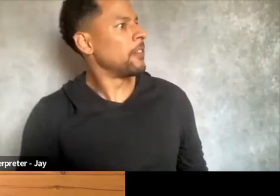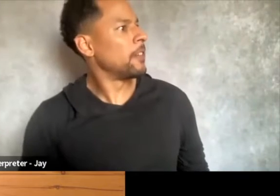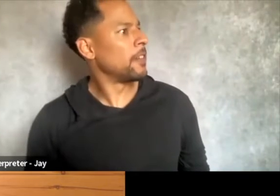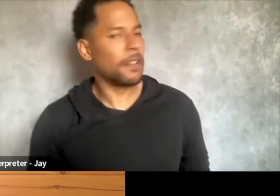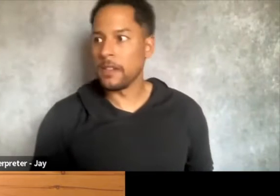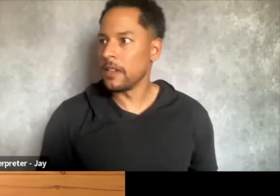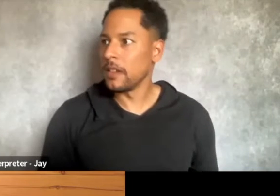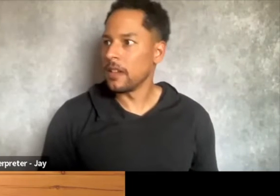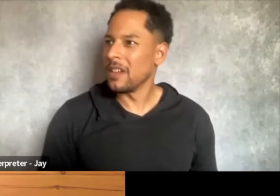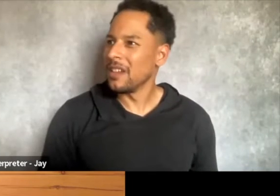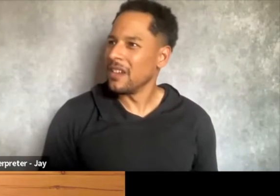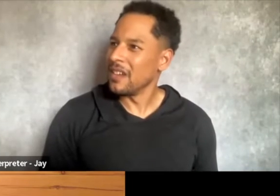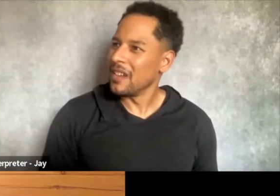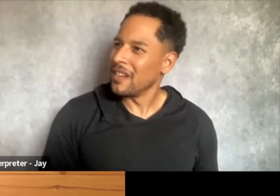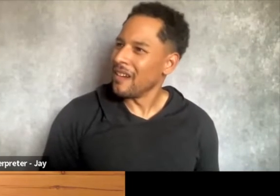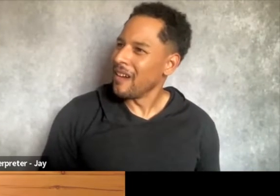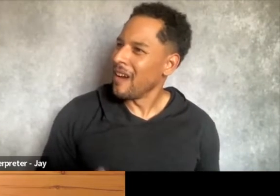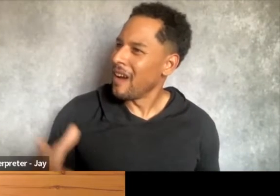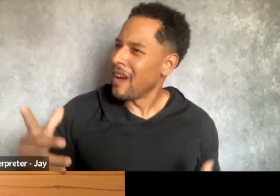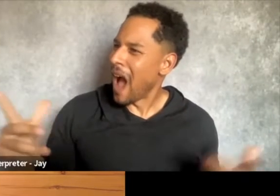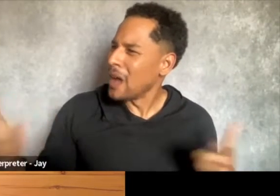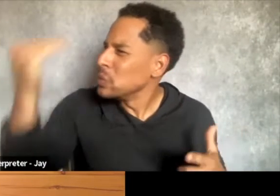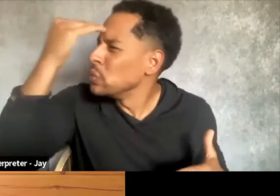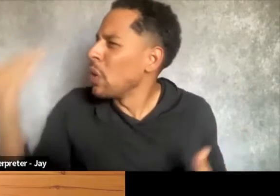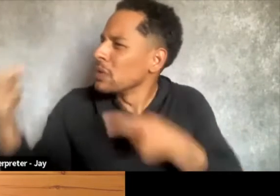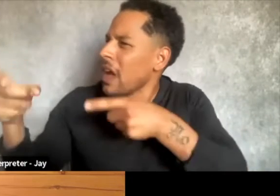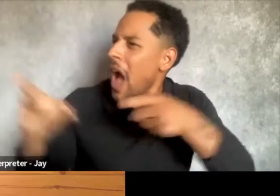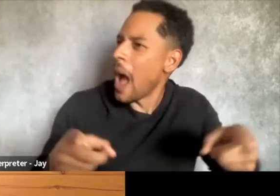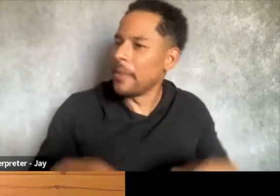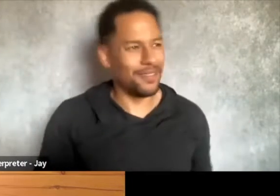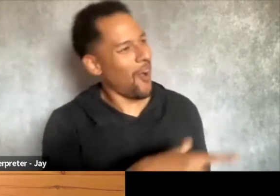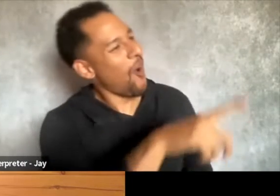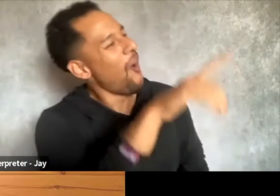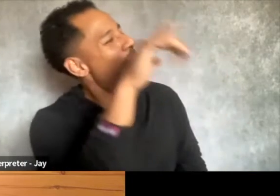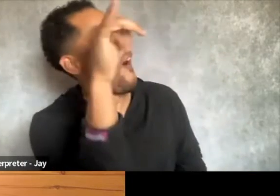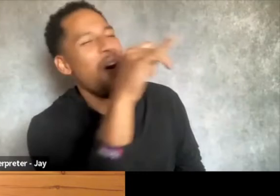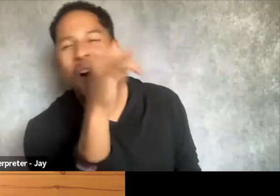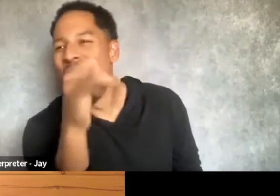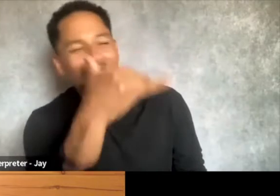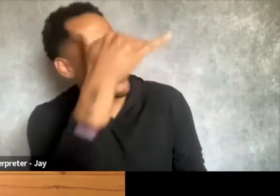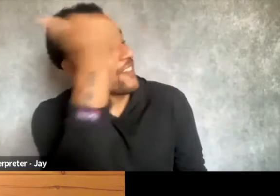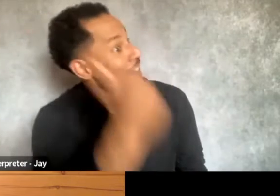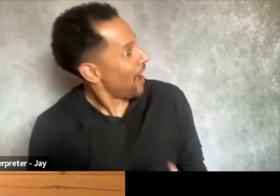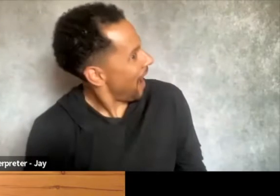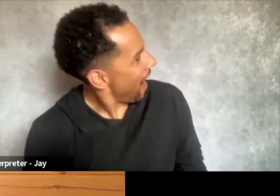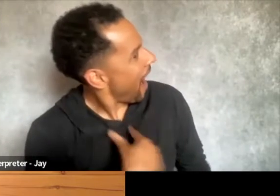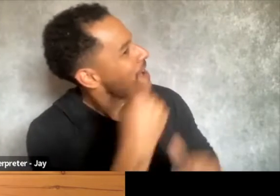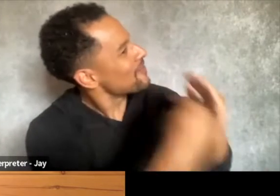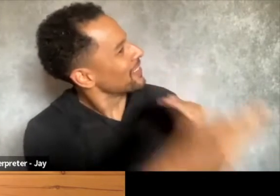How could you have known what was gonna happen here? In case you forgot, I tell fortunes for a living.